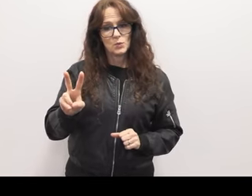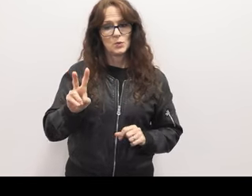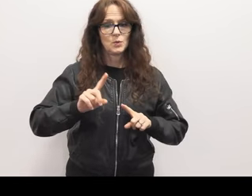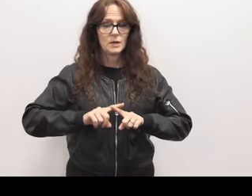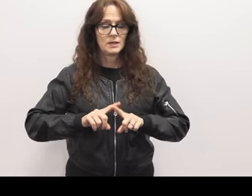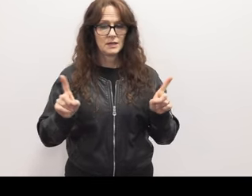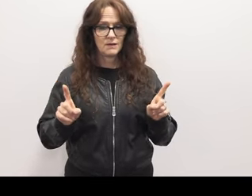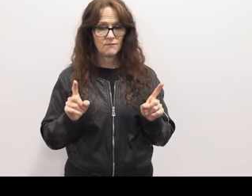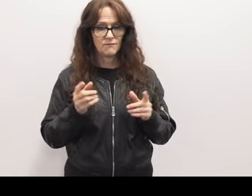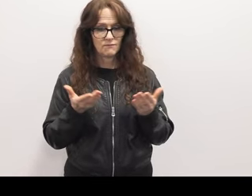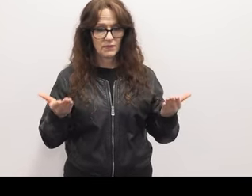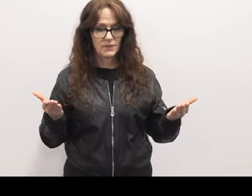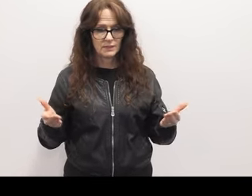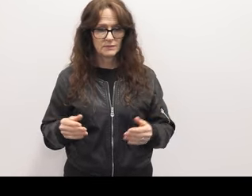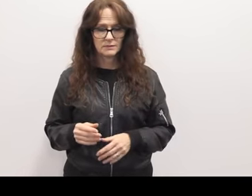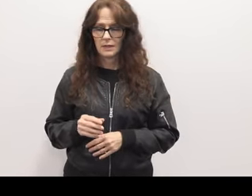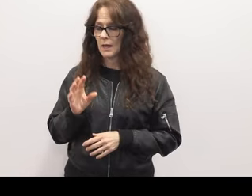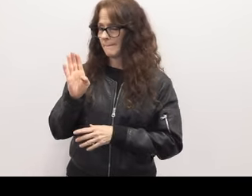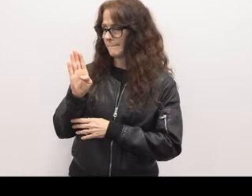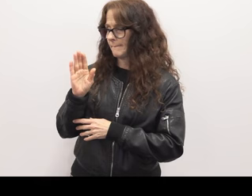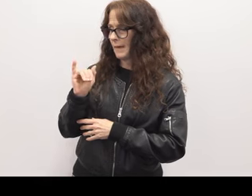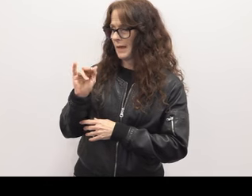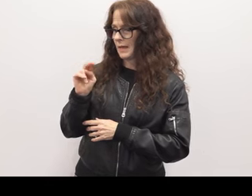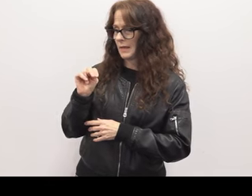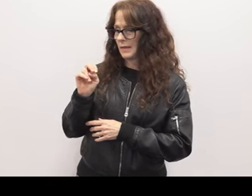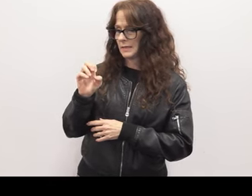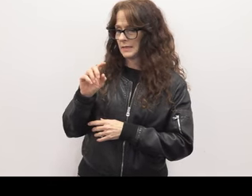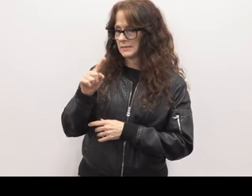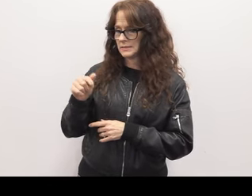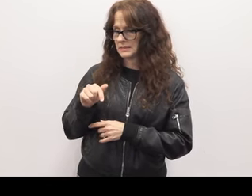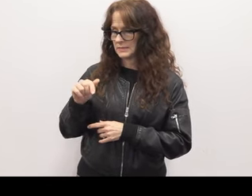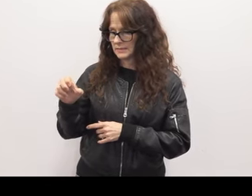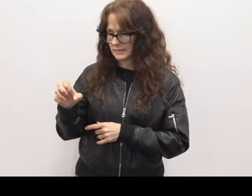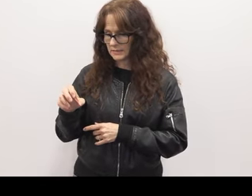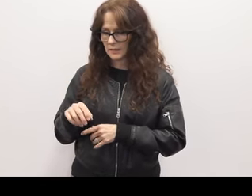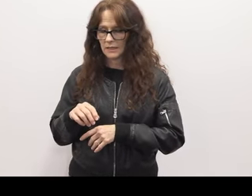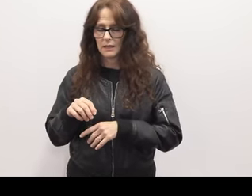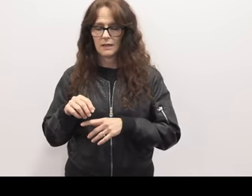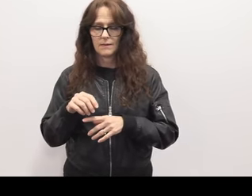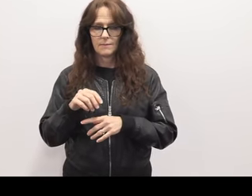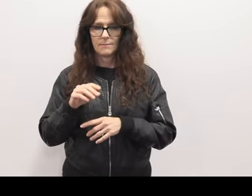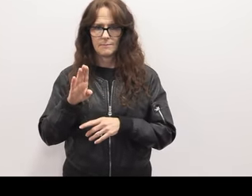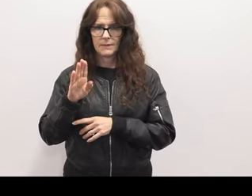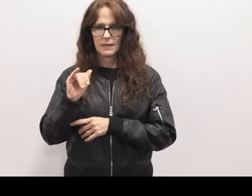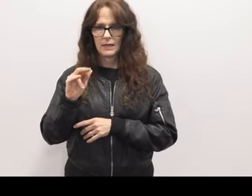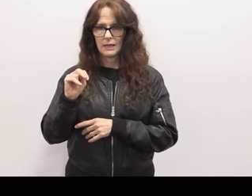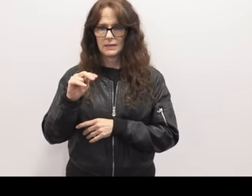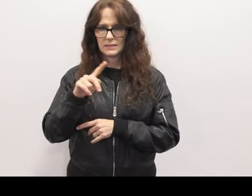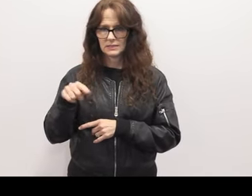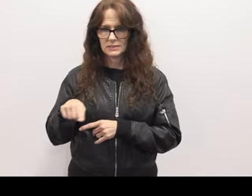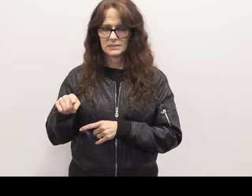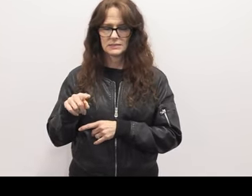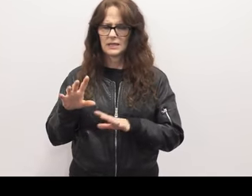[Juan Benitez] Yeah, thank you for that Dr. Baker, because we're also talking about a different target population. How in the third grade would you be three grade levels